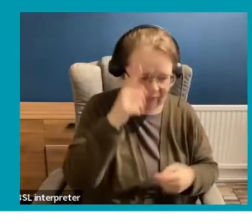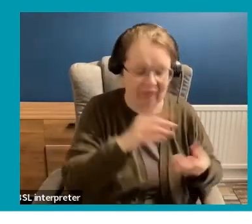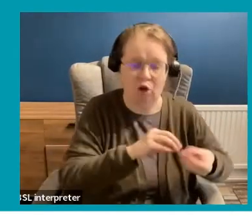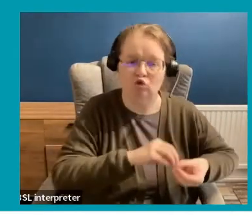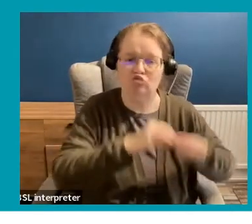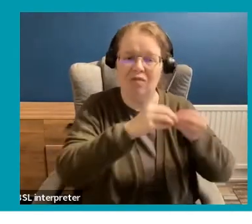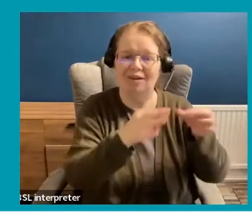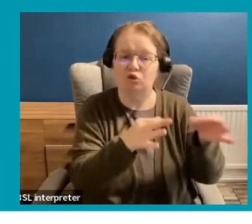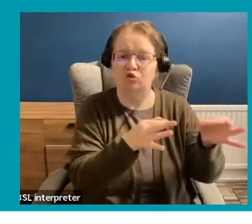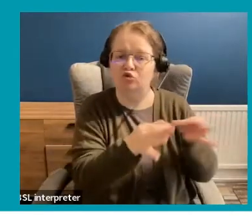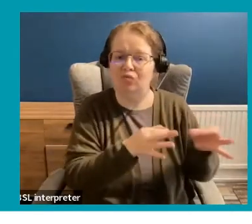once you have that clarity.